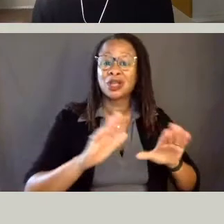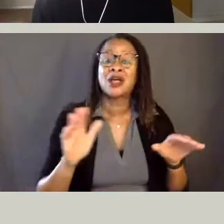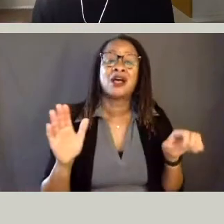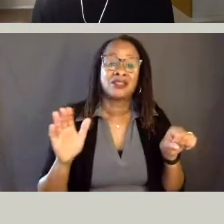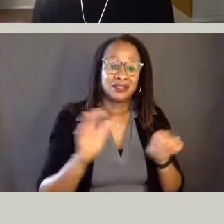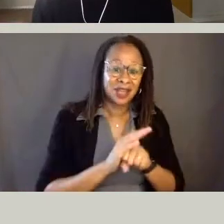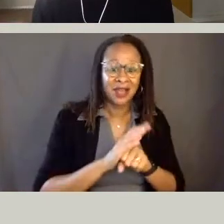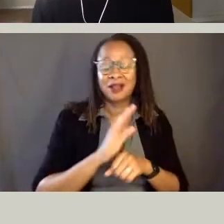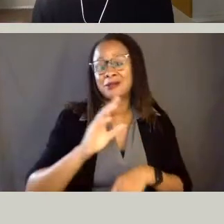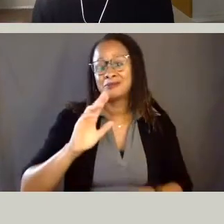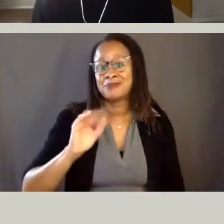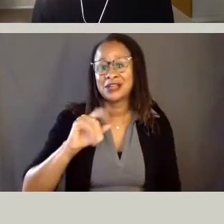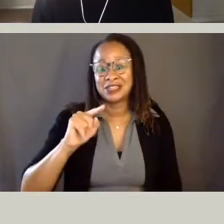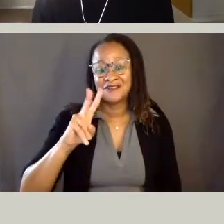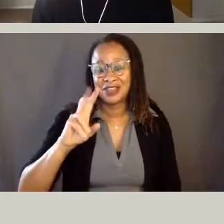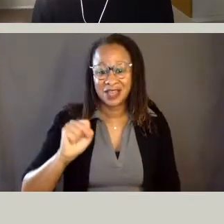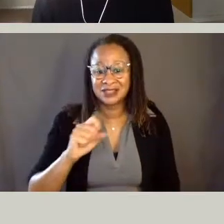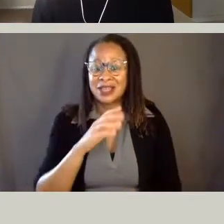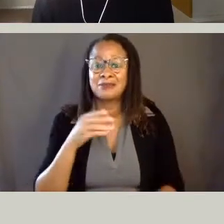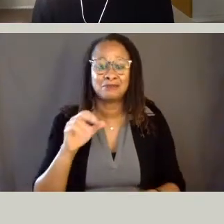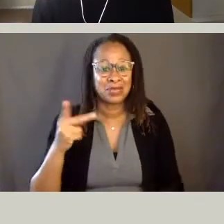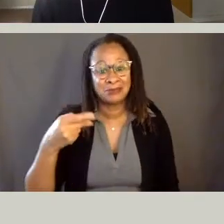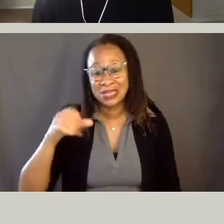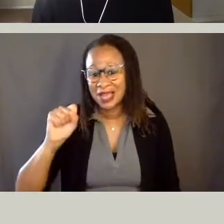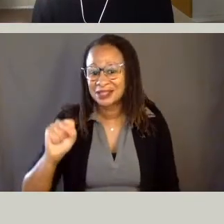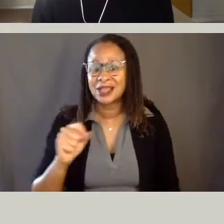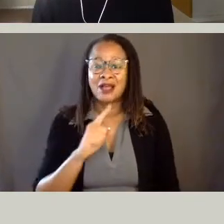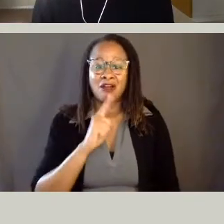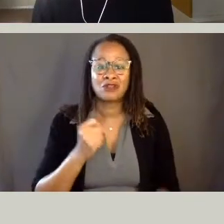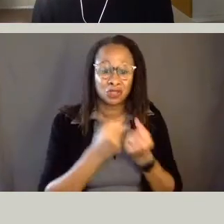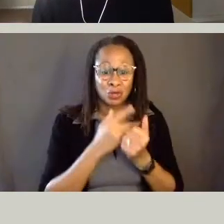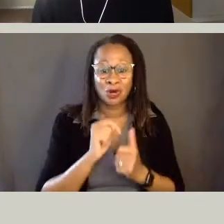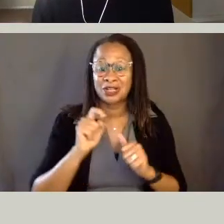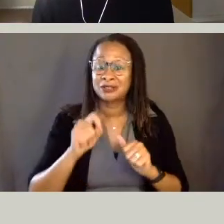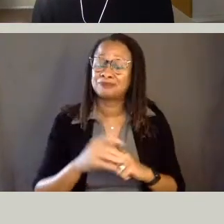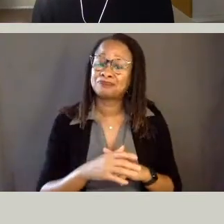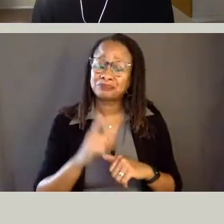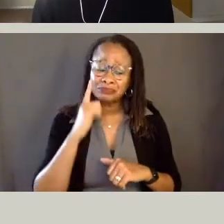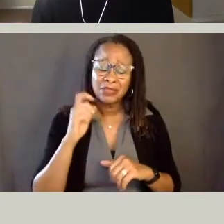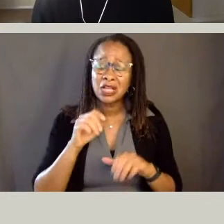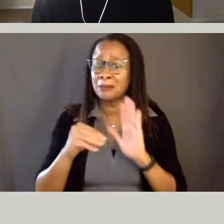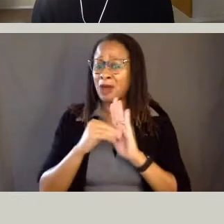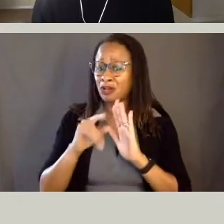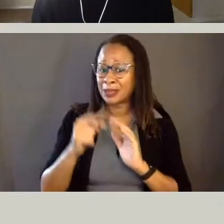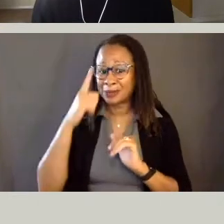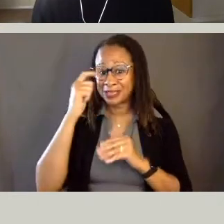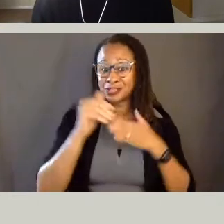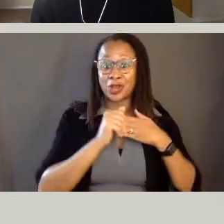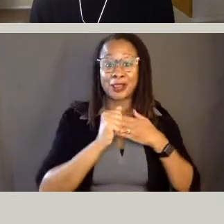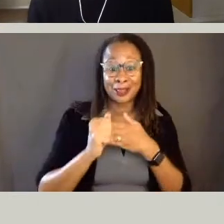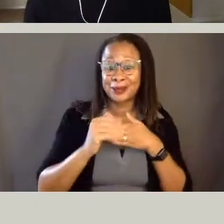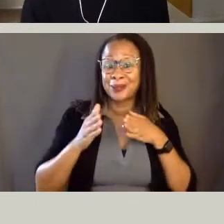could really learn from the modeling of folks at ITVS and those institutions, because they're leading the way. And I think furthermore, what's really incredible is